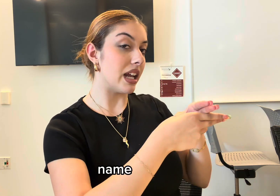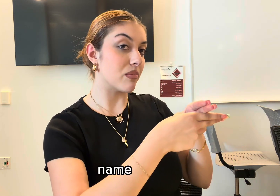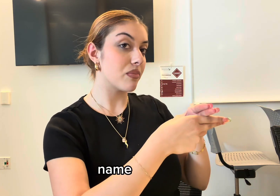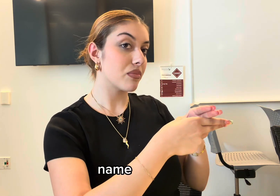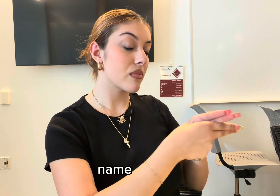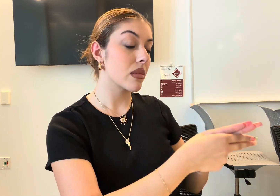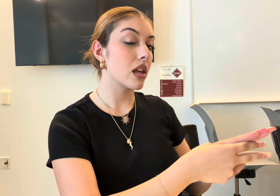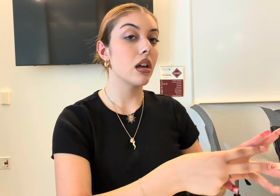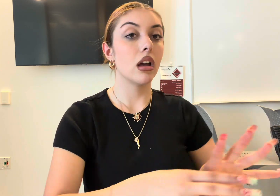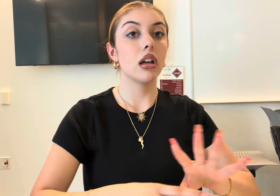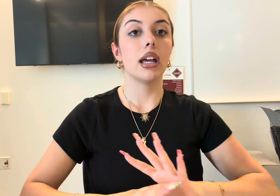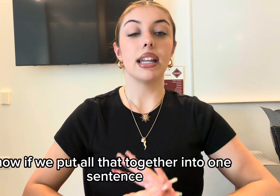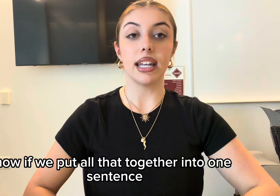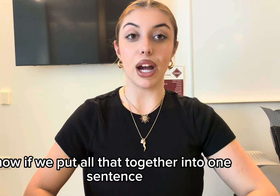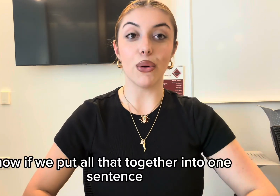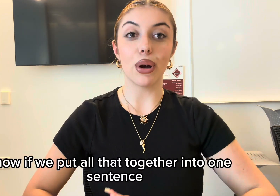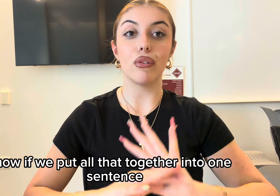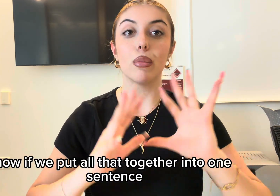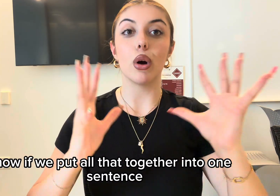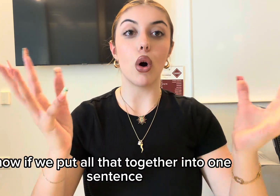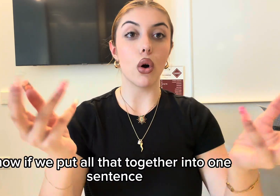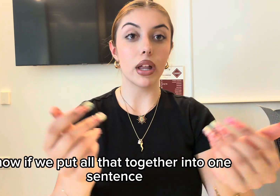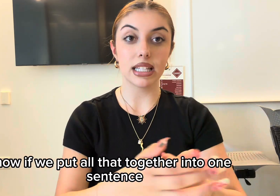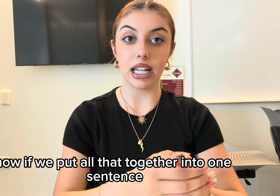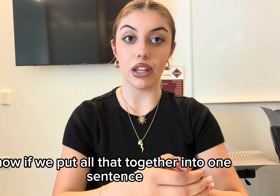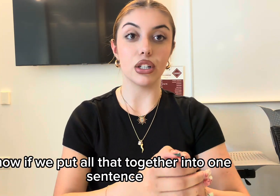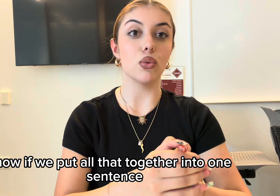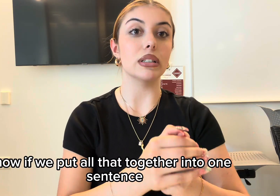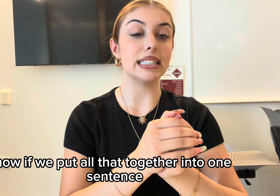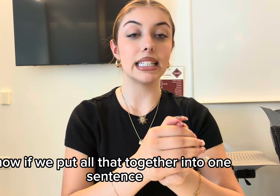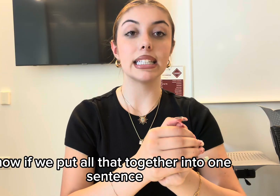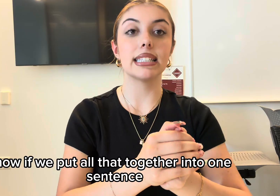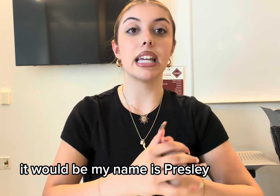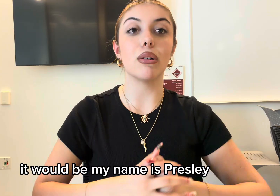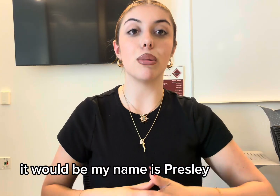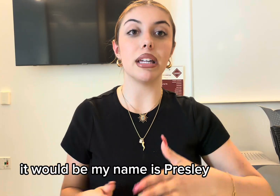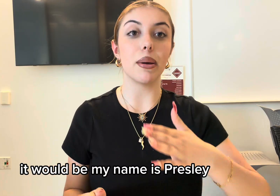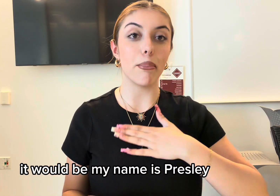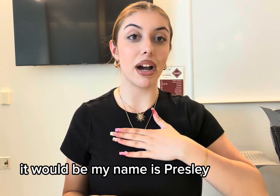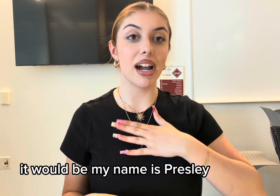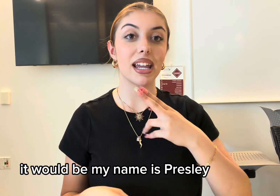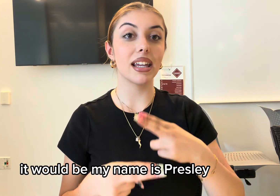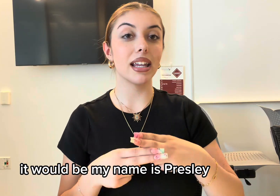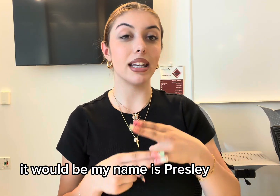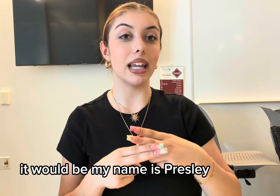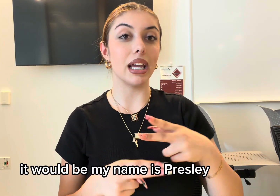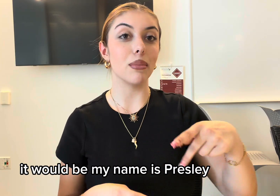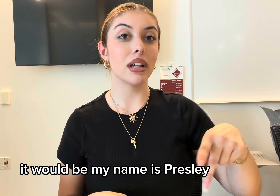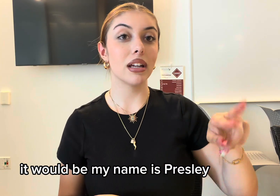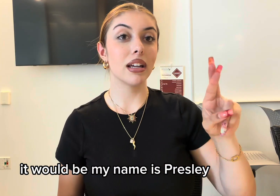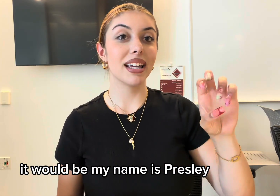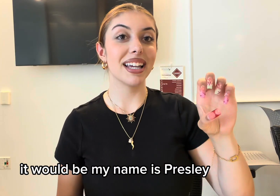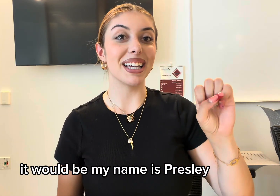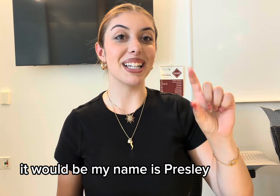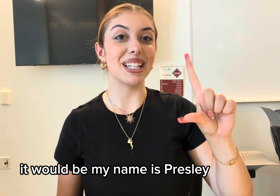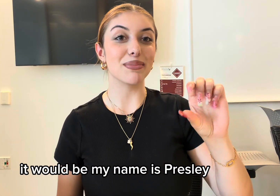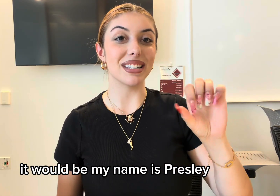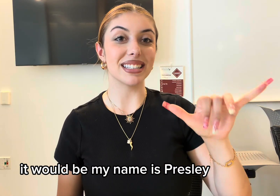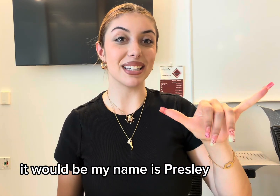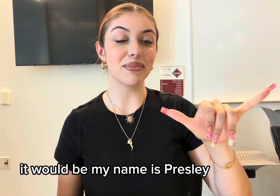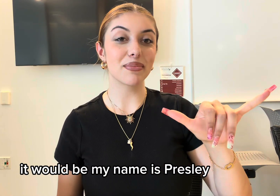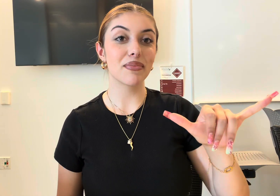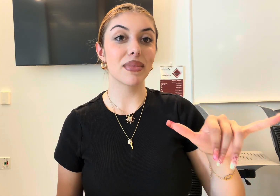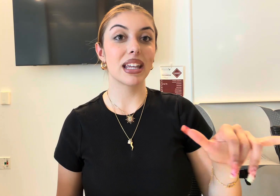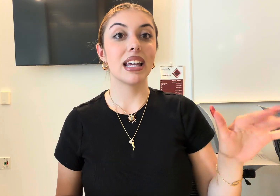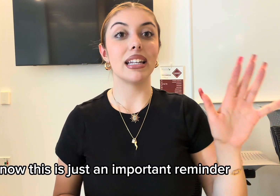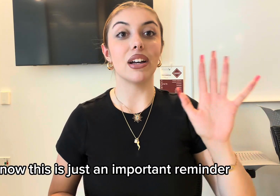Name. Now, if we put all that together into one sentence, it would be my name is Presley. Now,